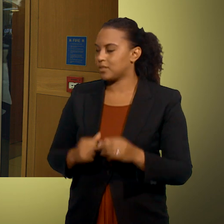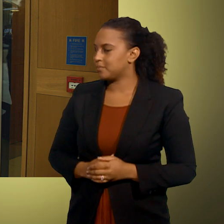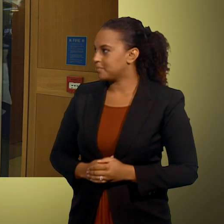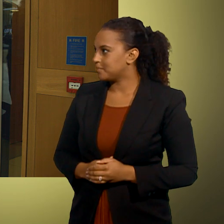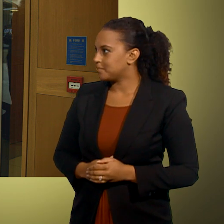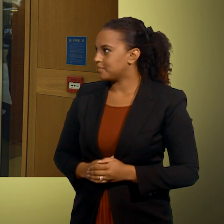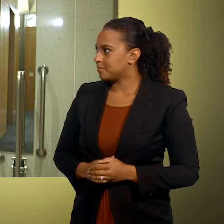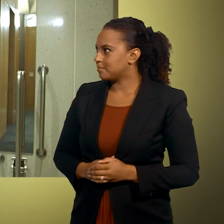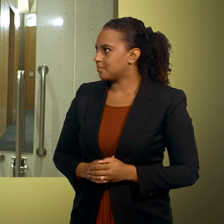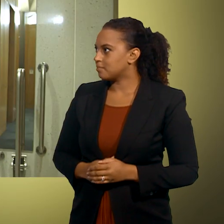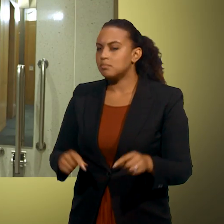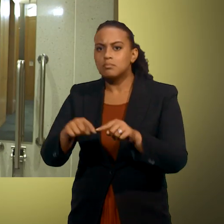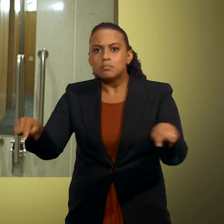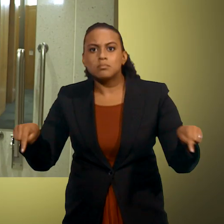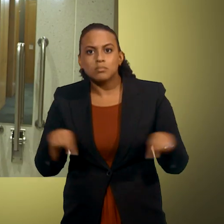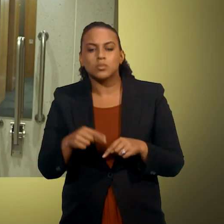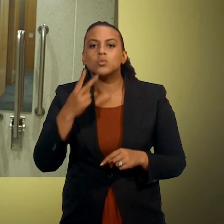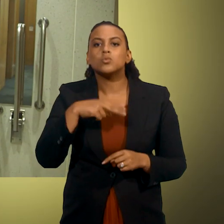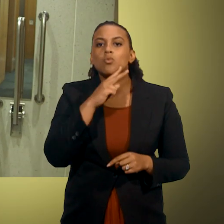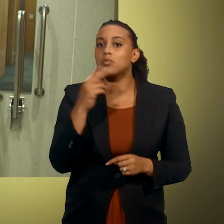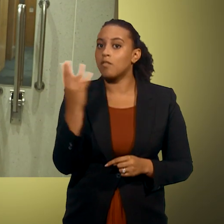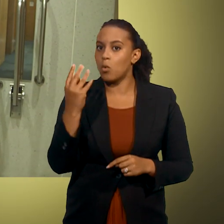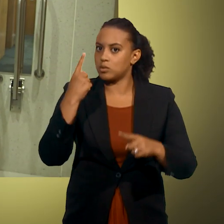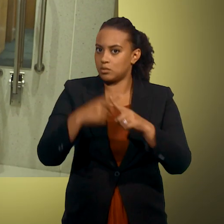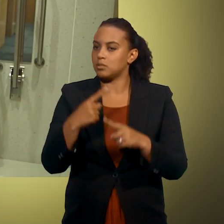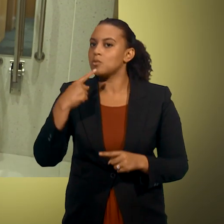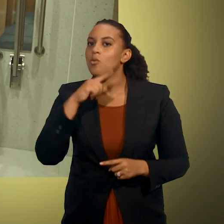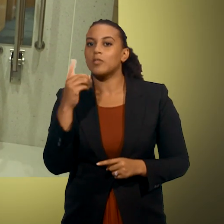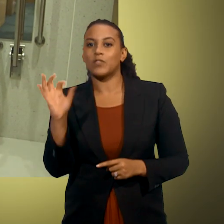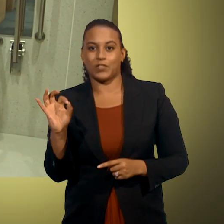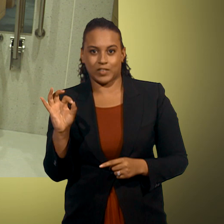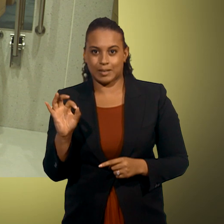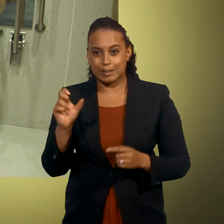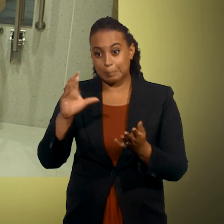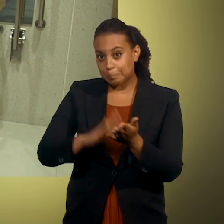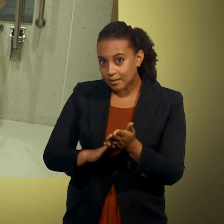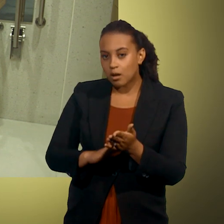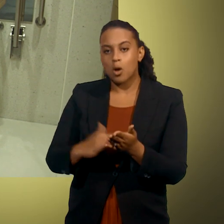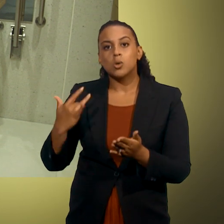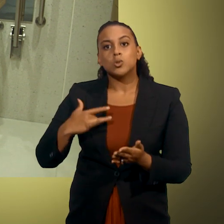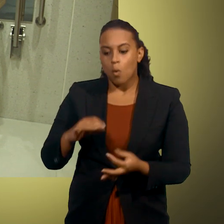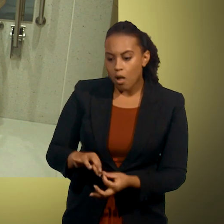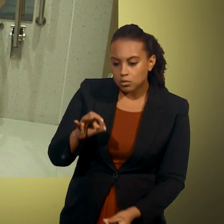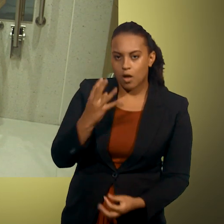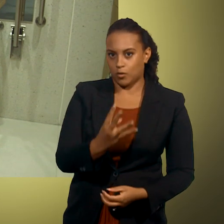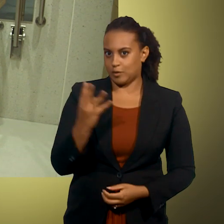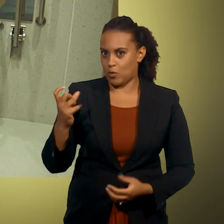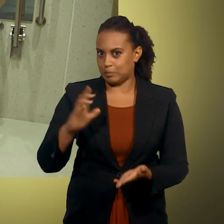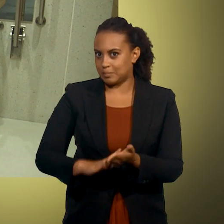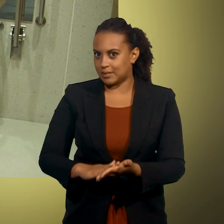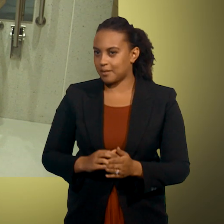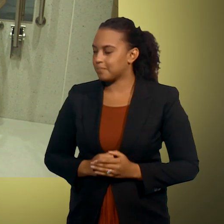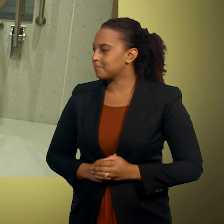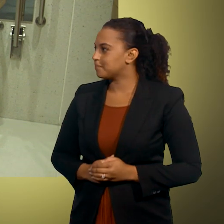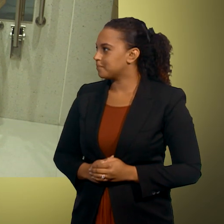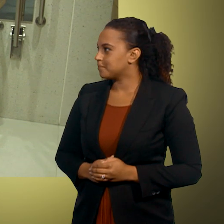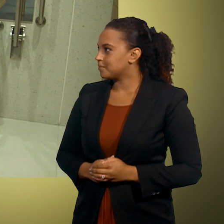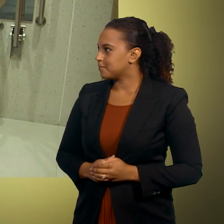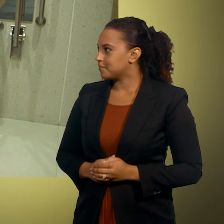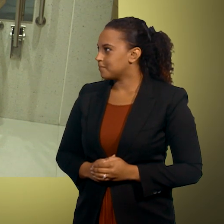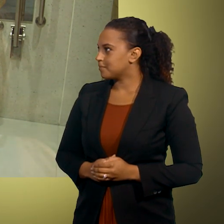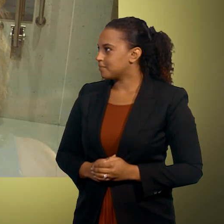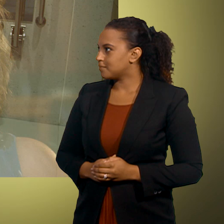The dimensions are 214 by 150 centimetres, with the toilet 44 centimetres high.